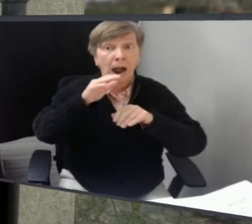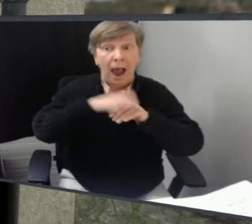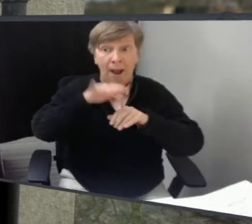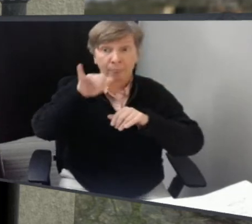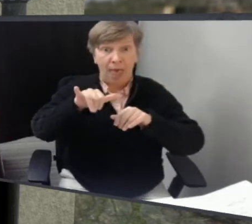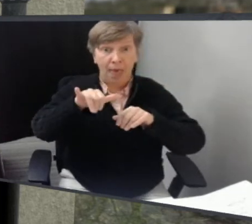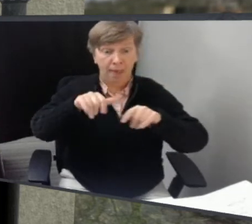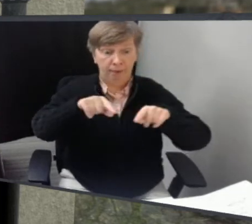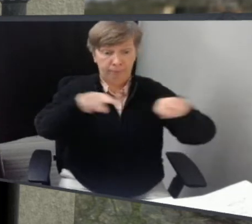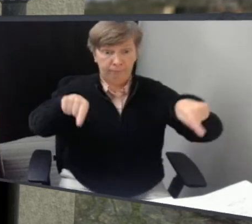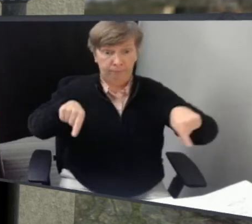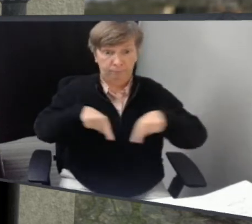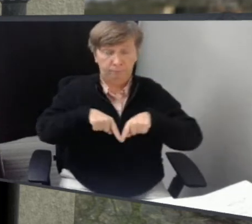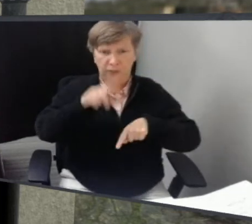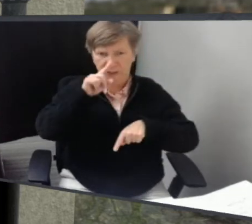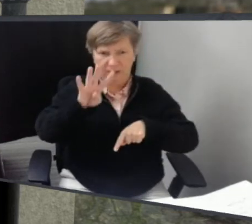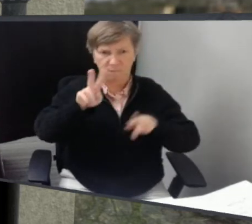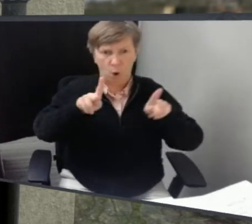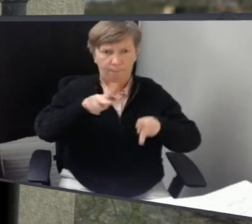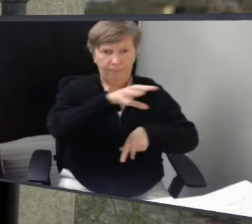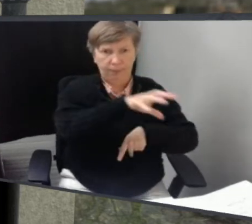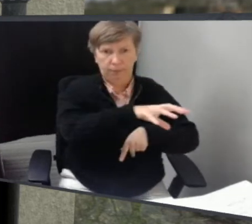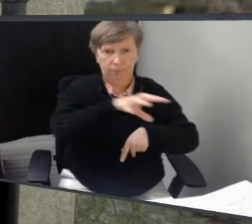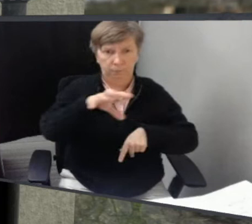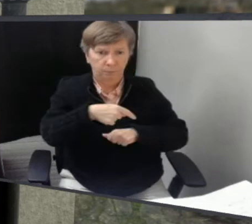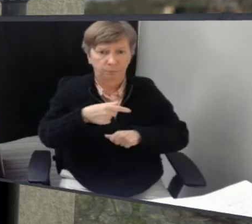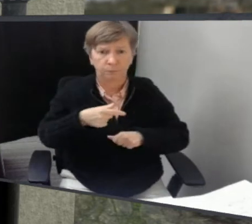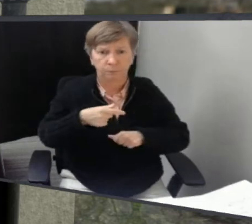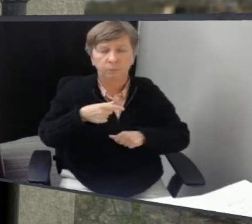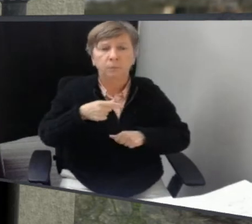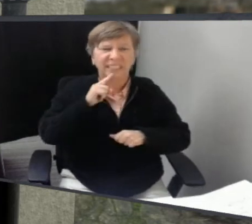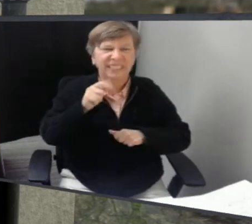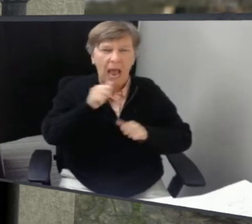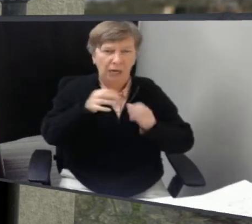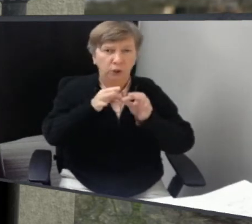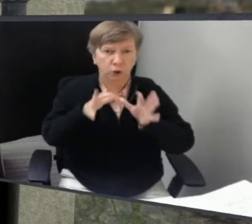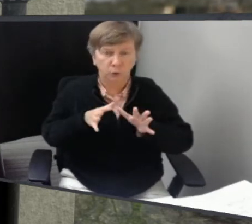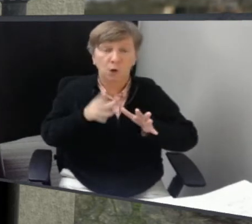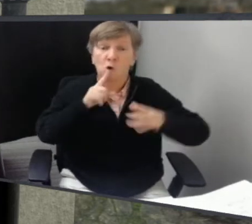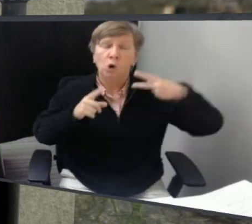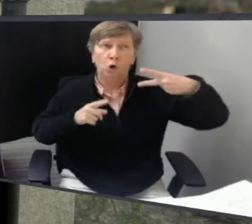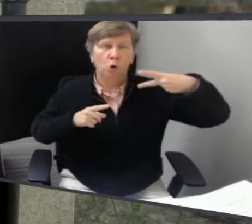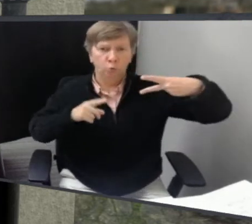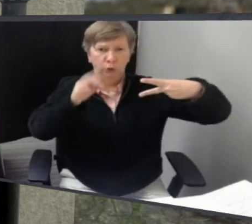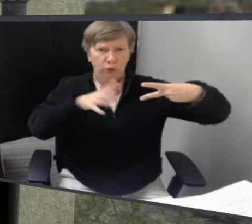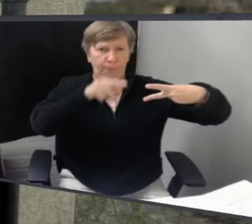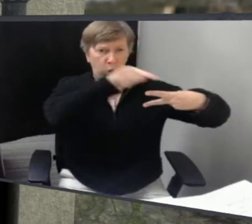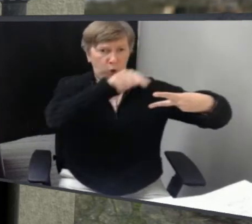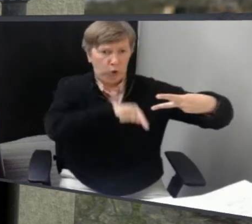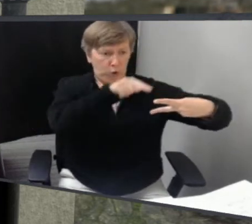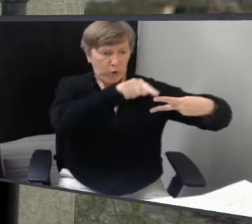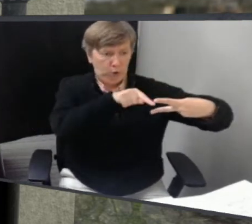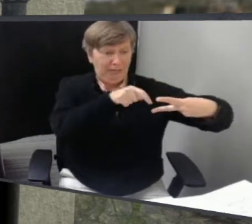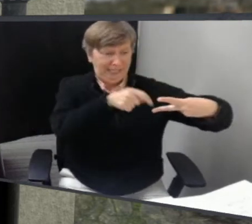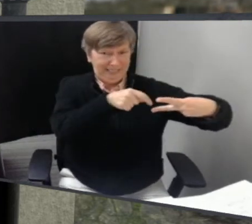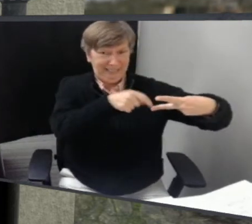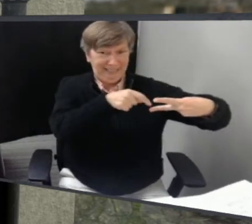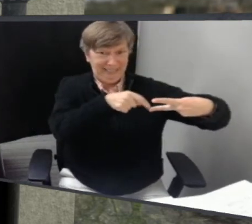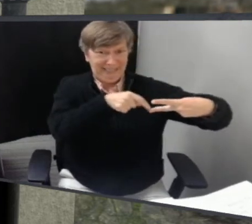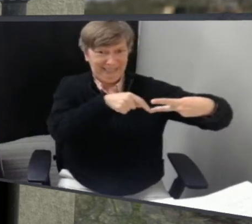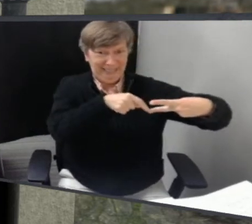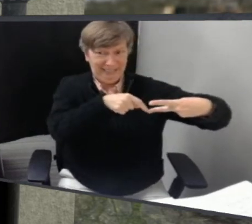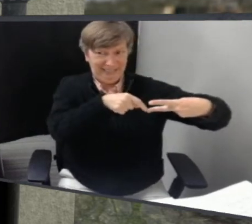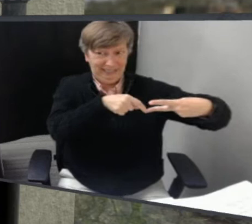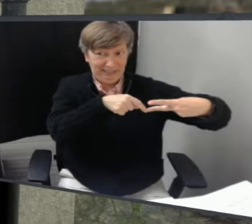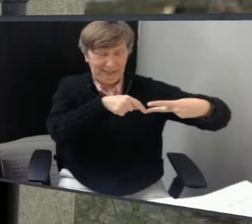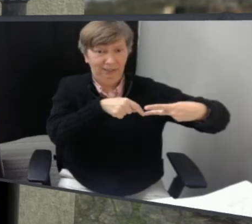of practice with it. So, on that screen, you see four people in the screen. Two of them are the